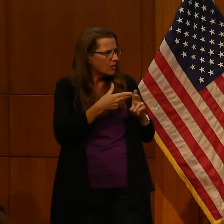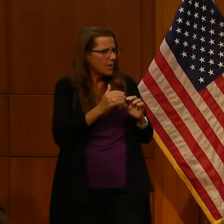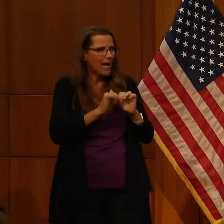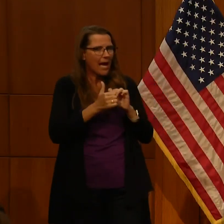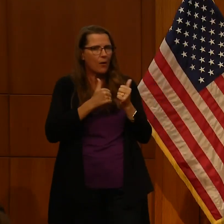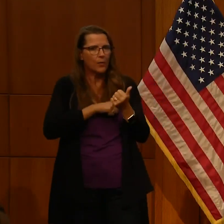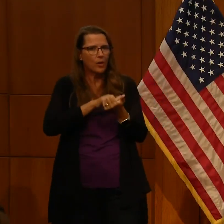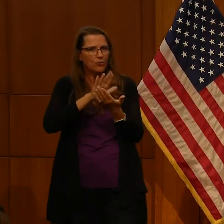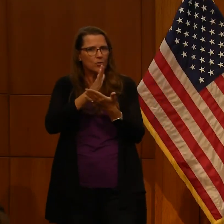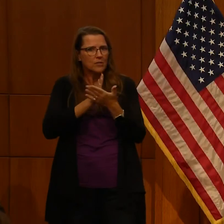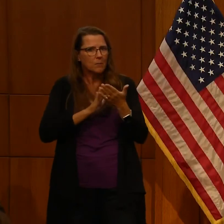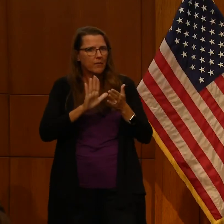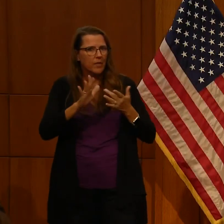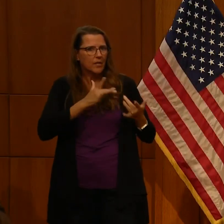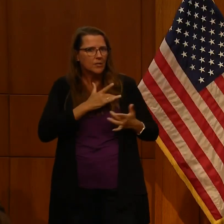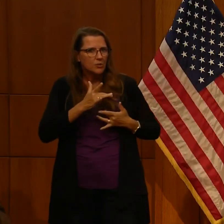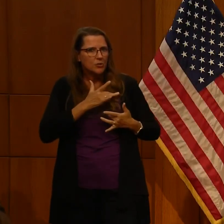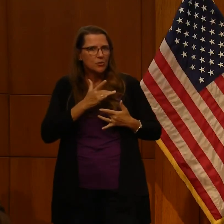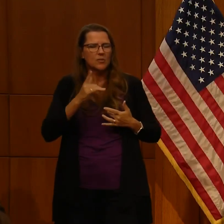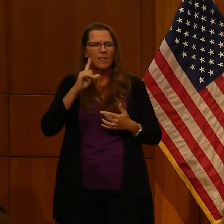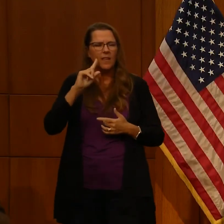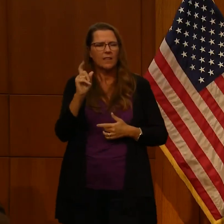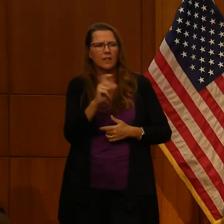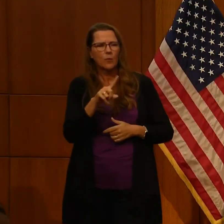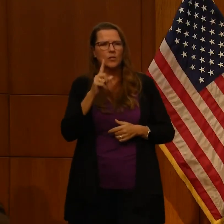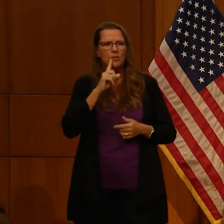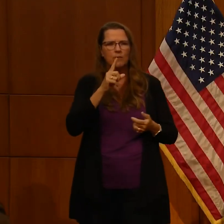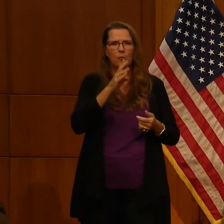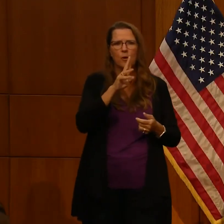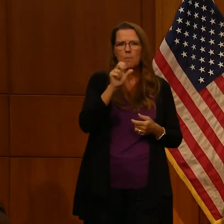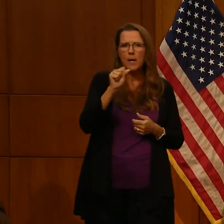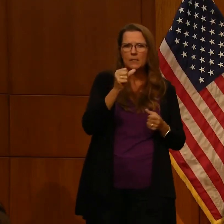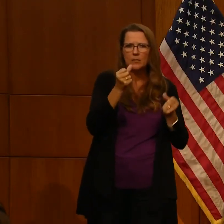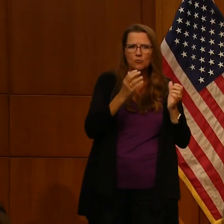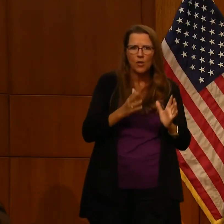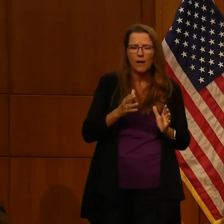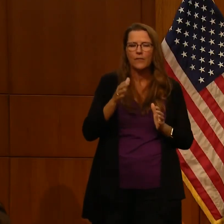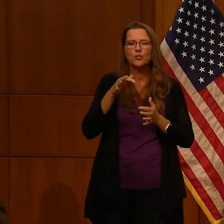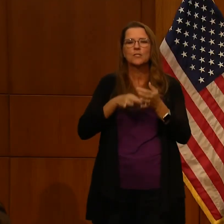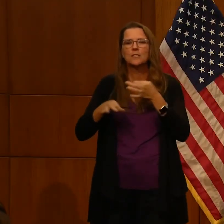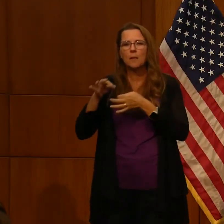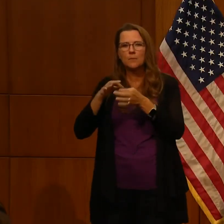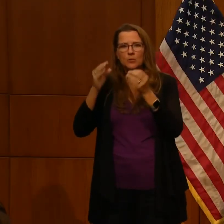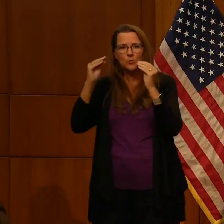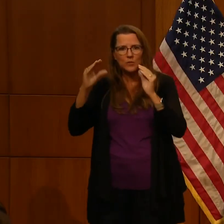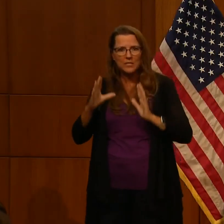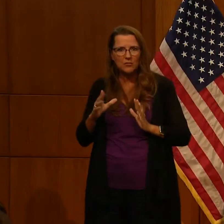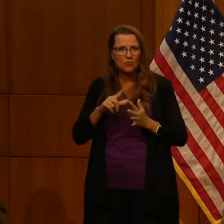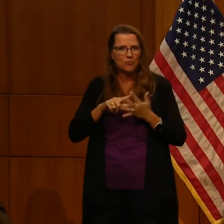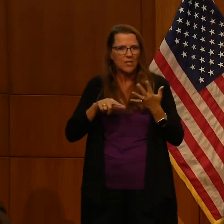TO ANYBODY. DR LANE, DO YOU MAYBE WANT TO TOUCH ON ON WHAT? HOW WE'RE ADDRESSING SOME OF THOSE ISSUES WITH THE QUESTION